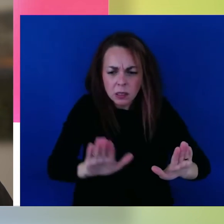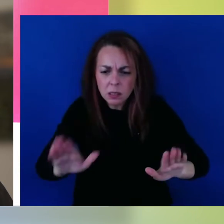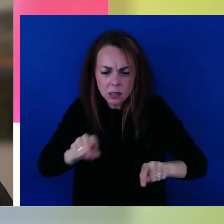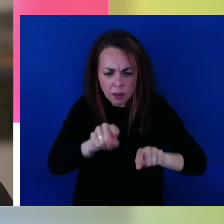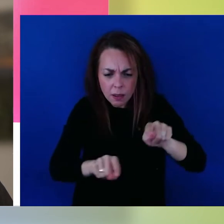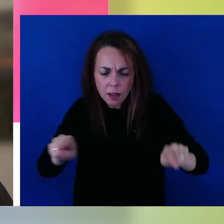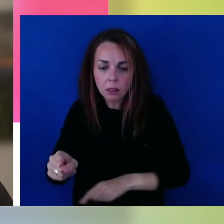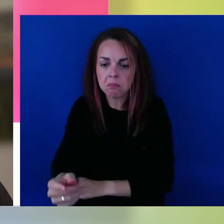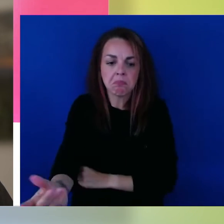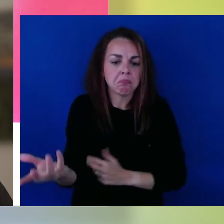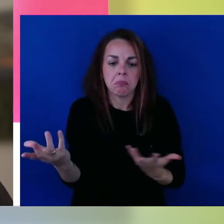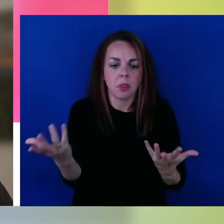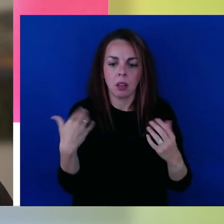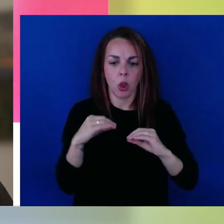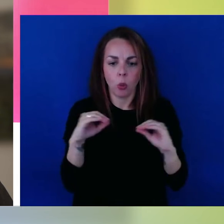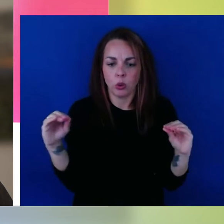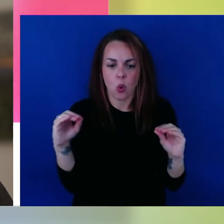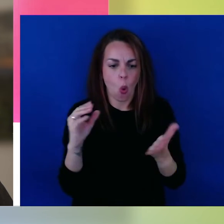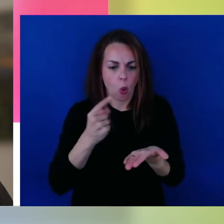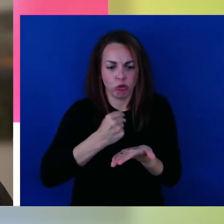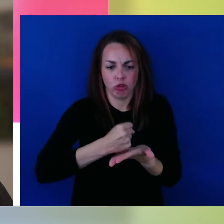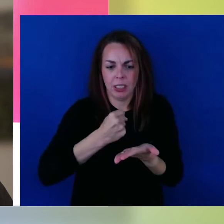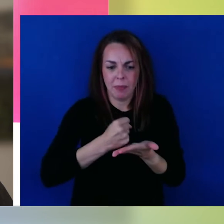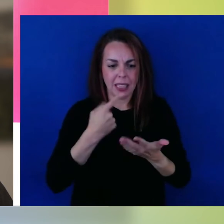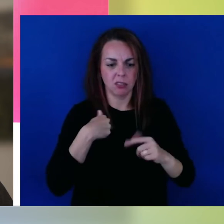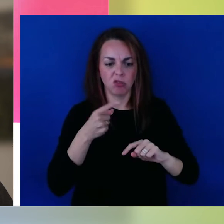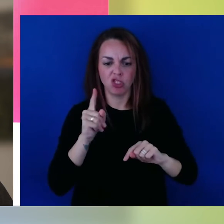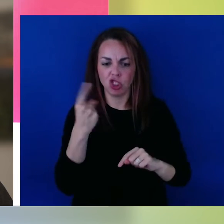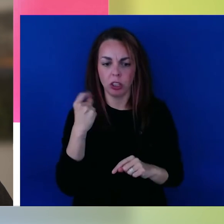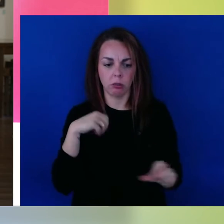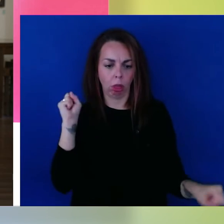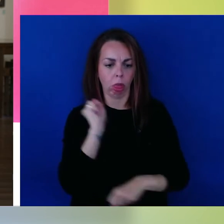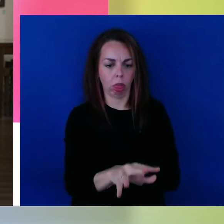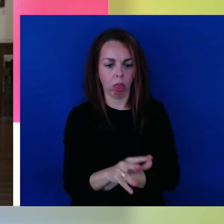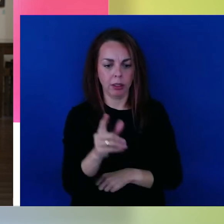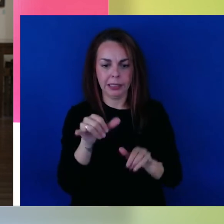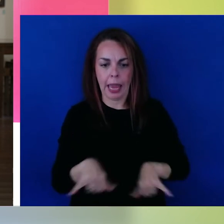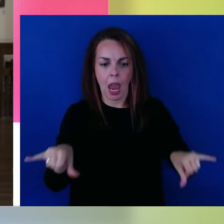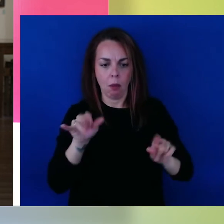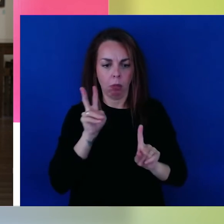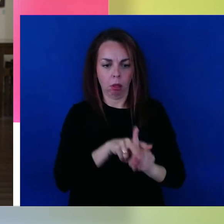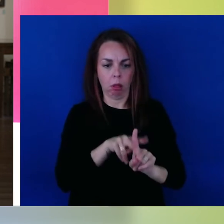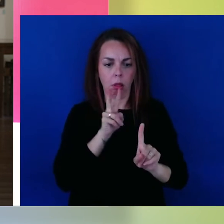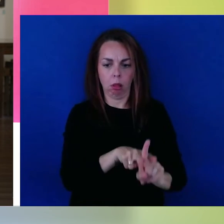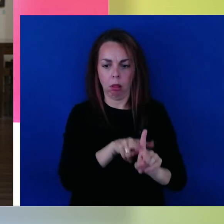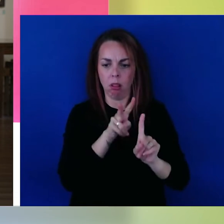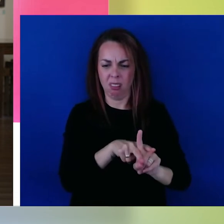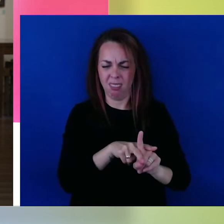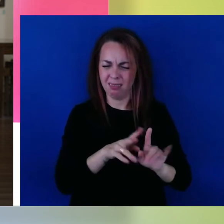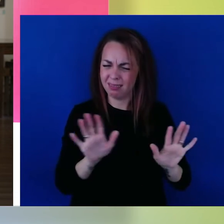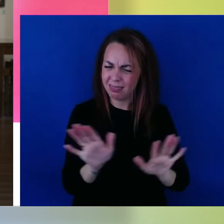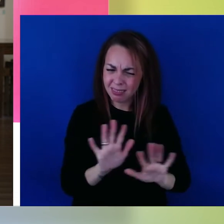much less explore a way to treat an individual. We believe that the only way to discover